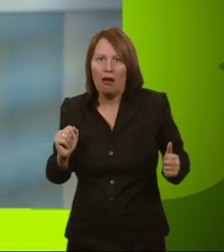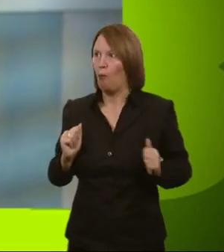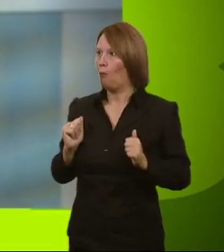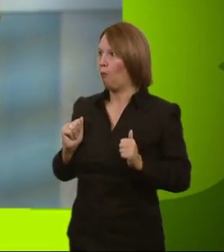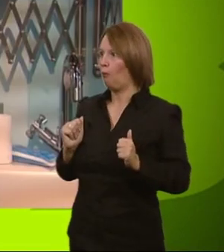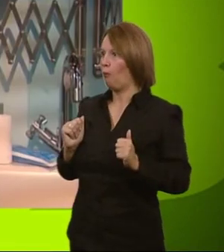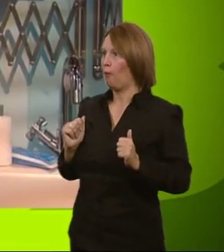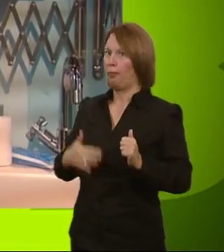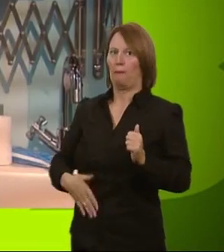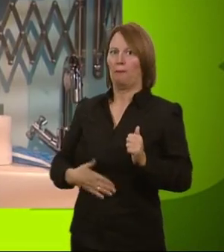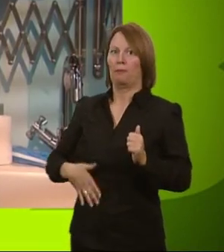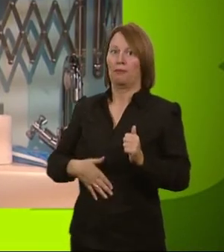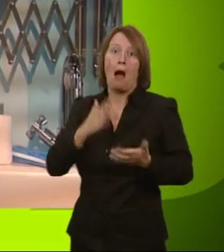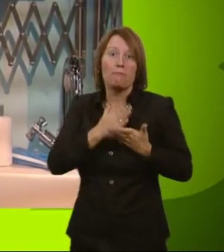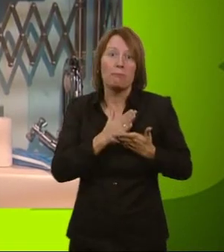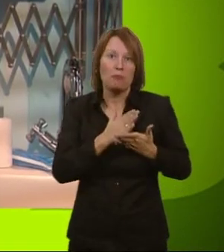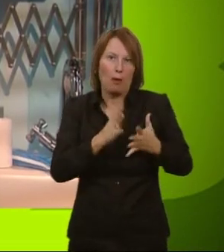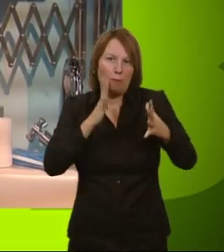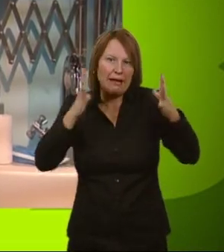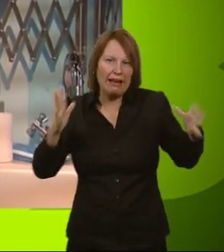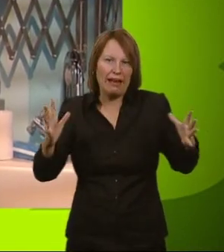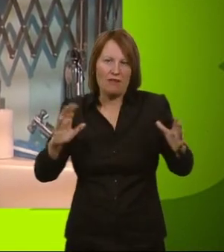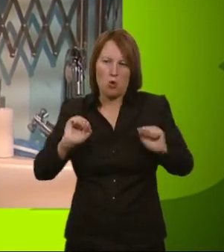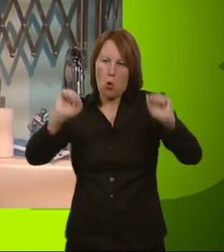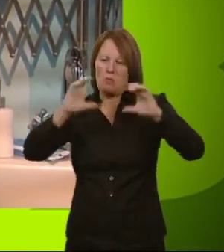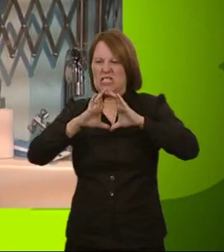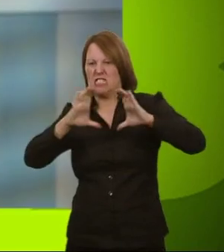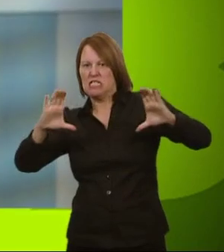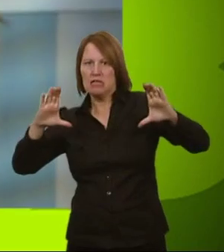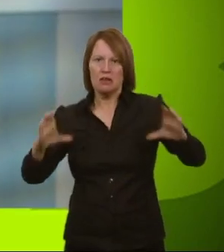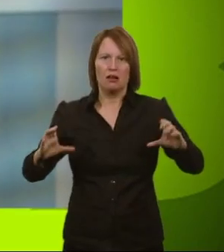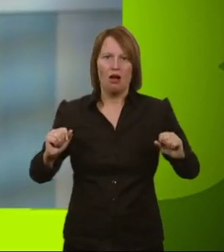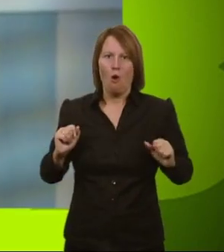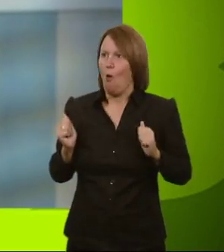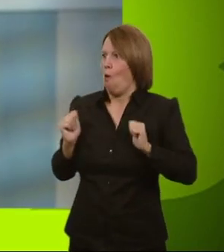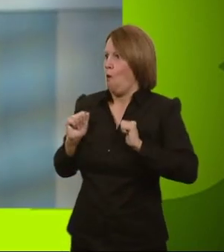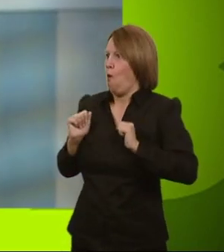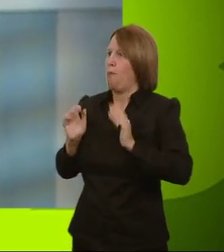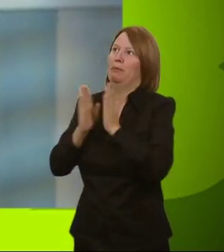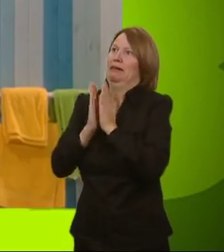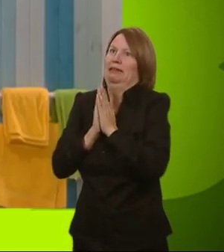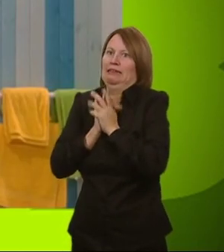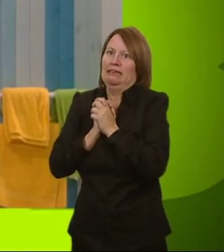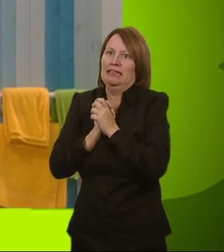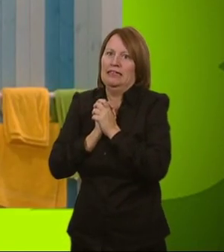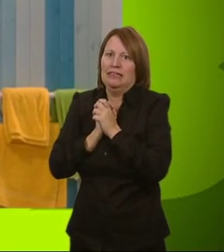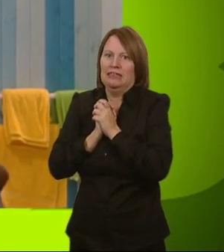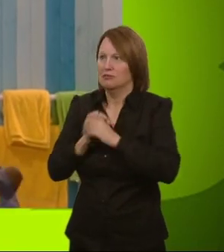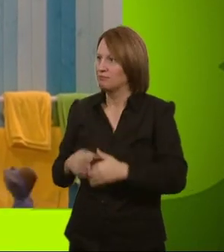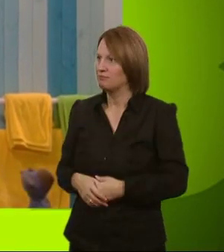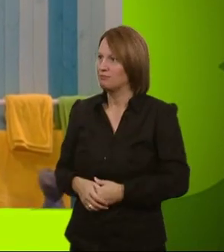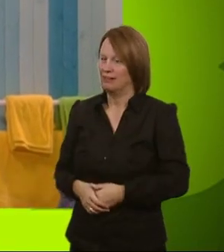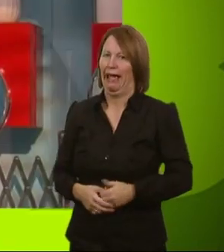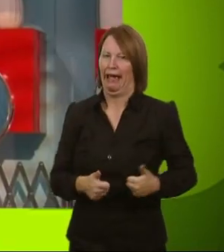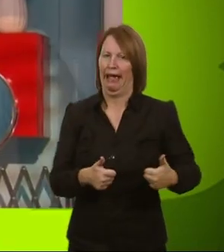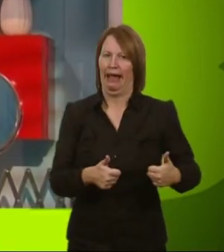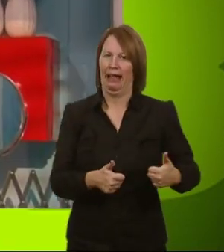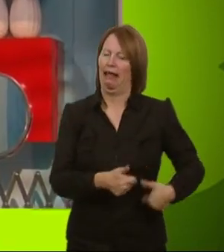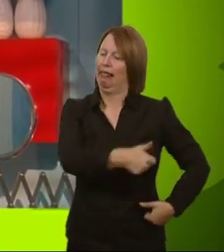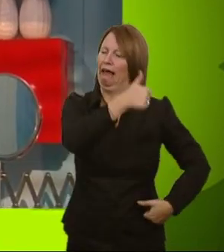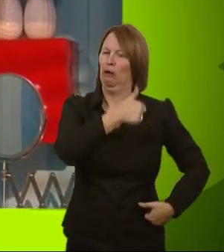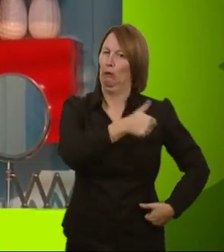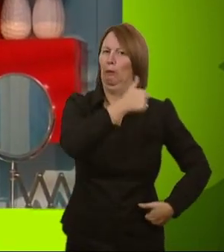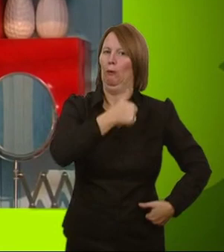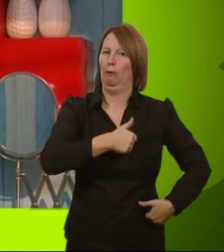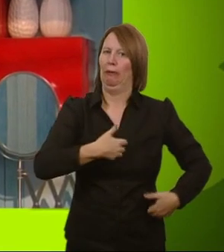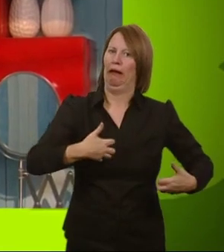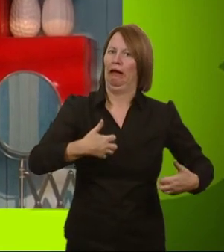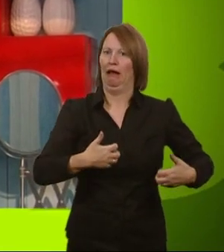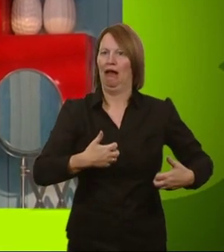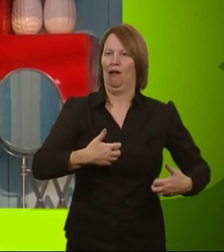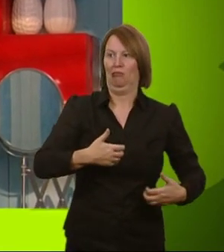yum in fact it'll be so big it'll have his own post code no please yes that's the spirit bear